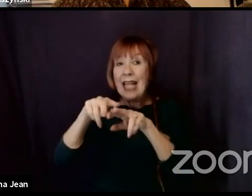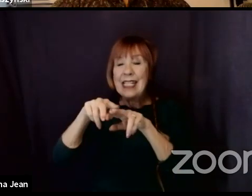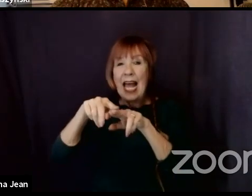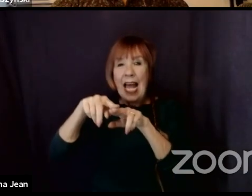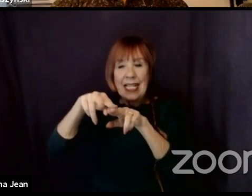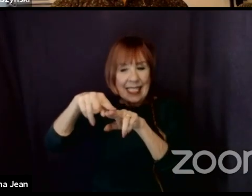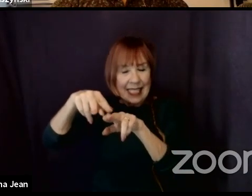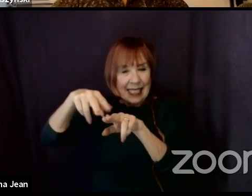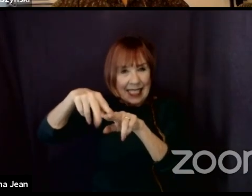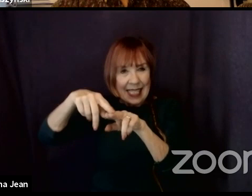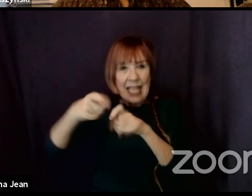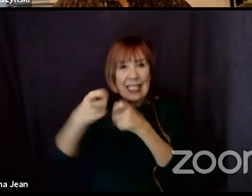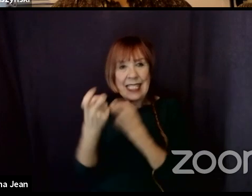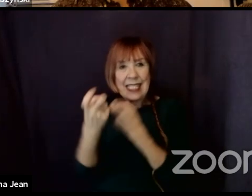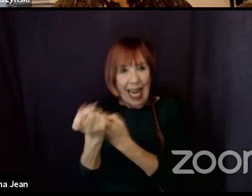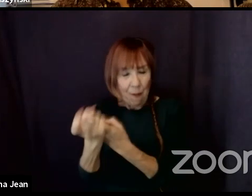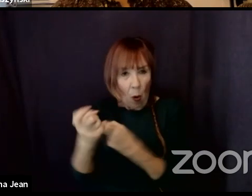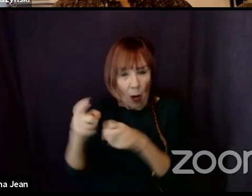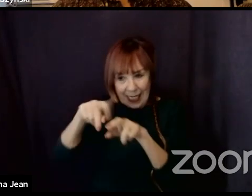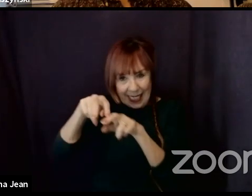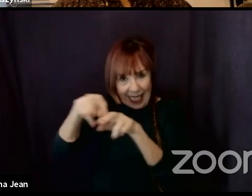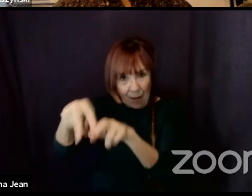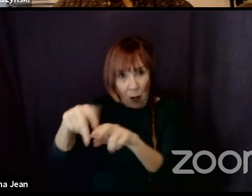And if you wanna know what that looks like,